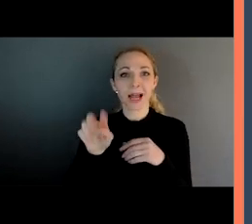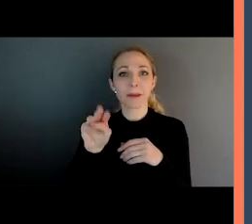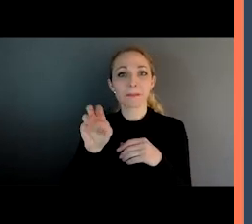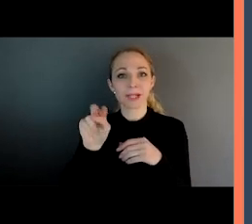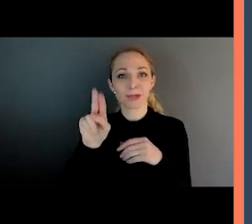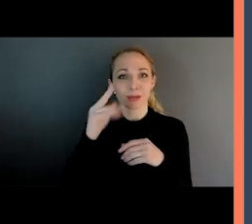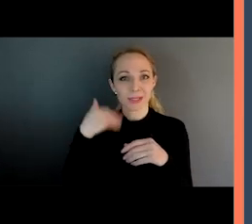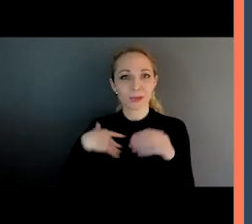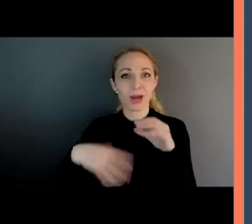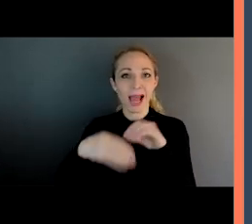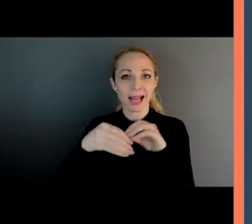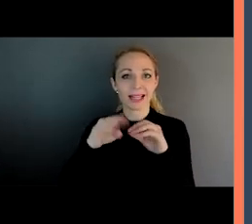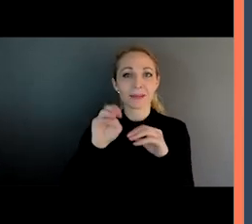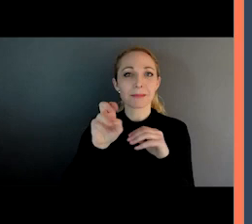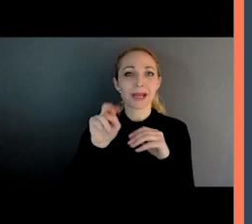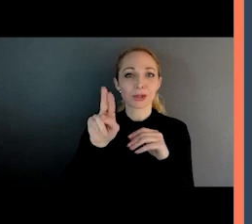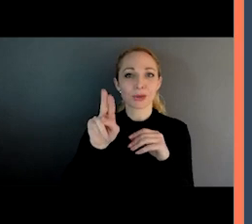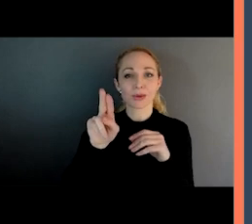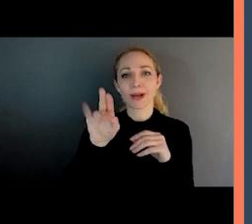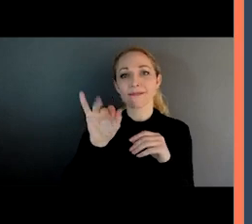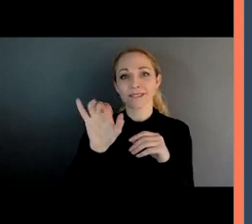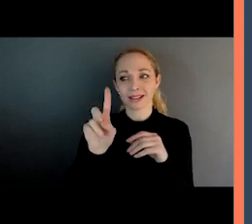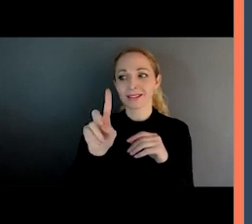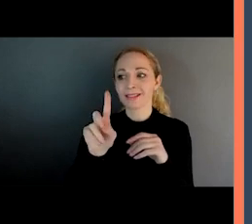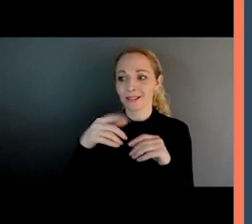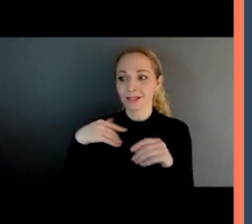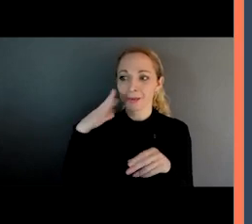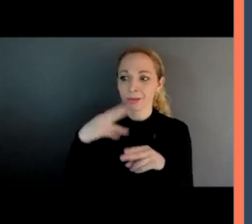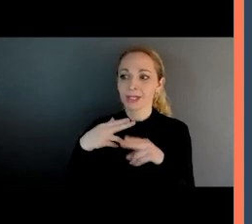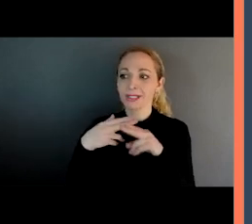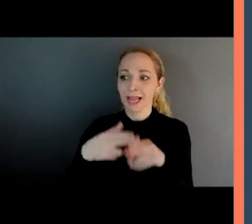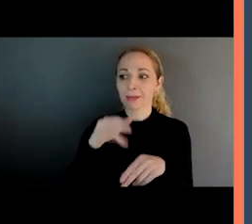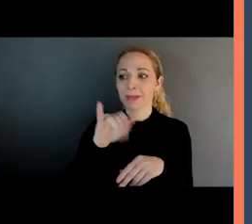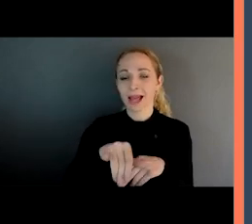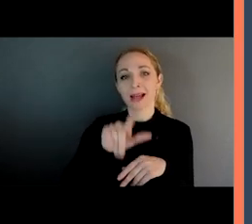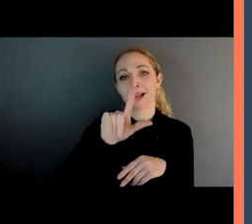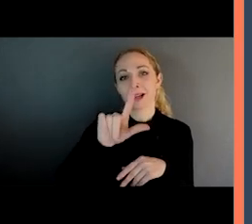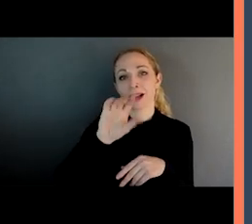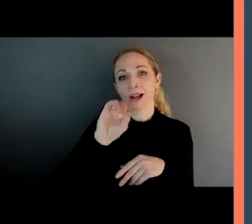AND WE WILL NAME THIS LOGGED IN MENU.